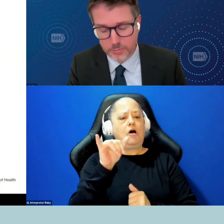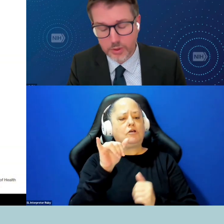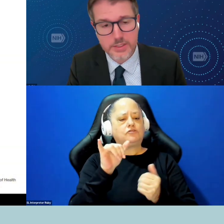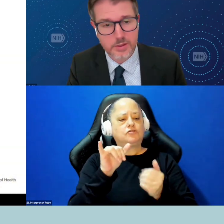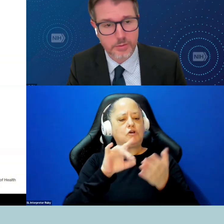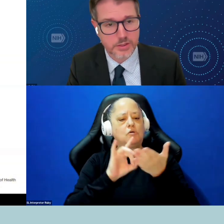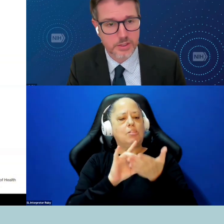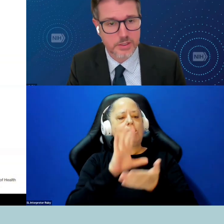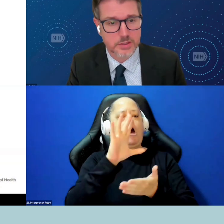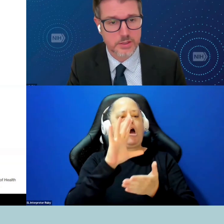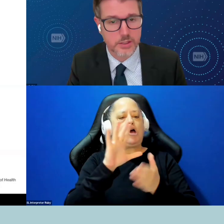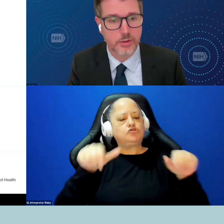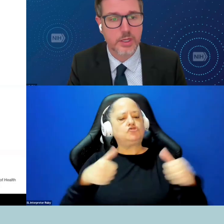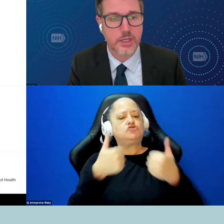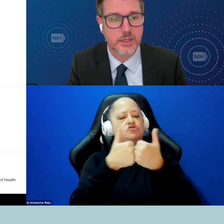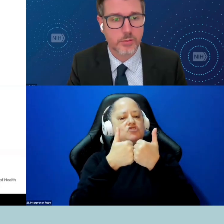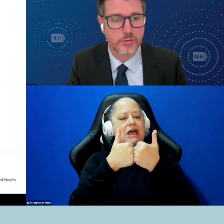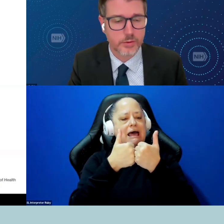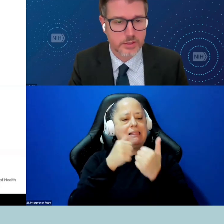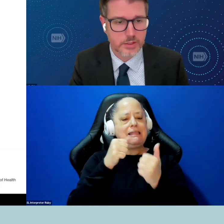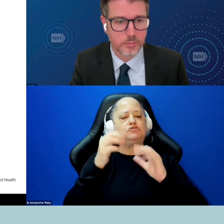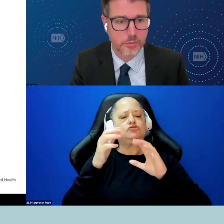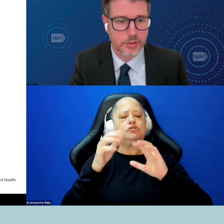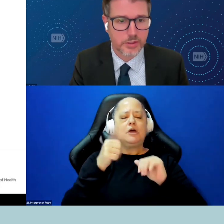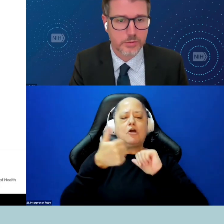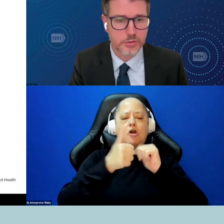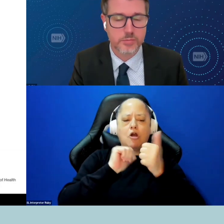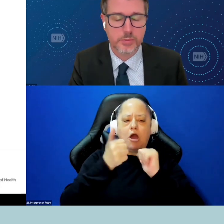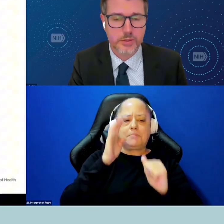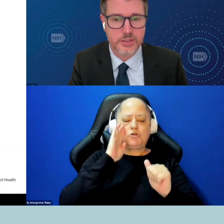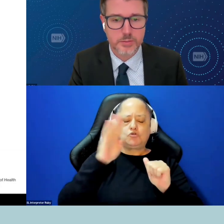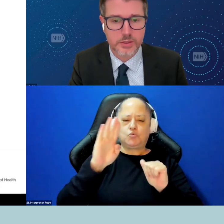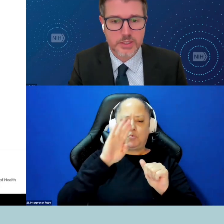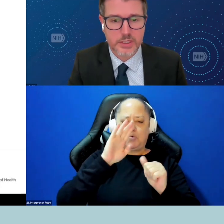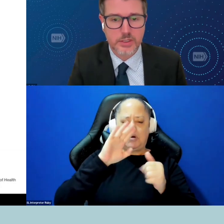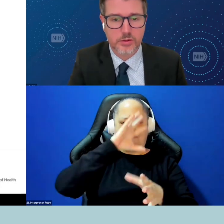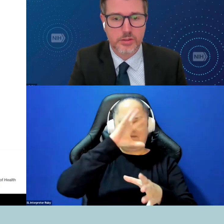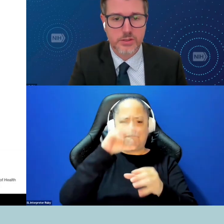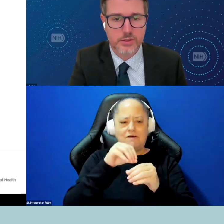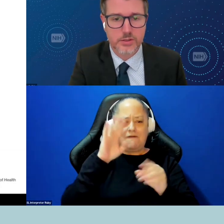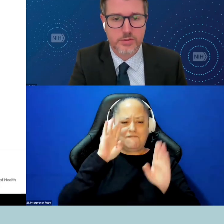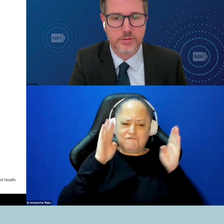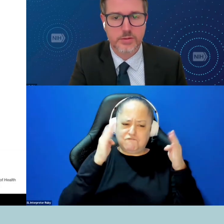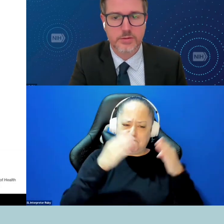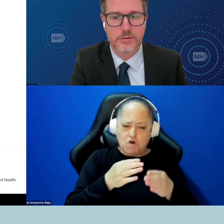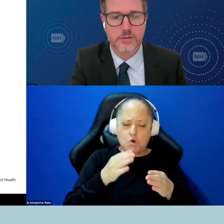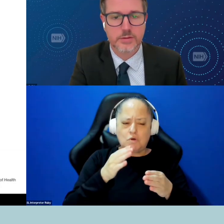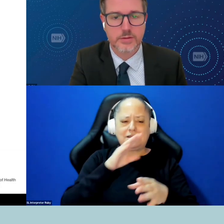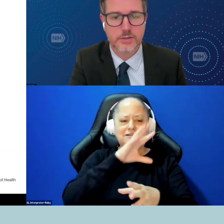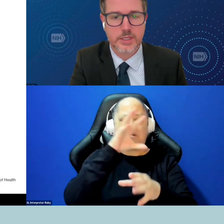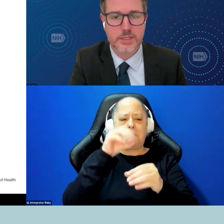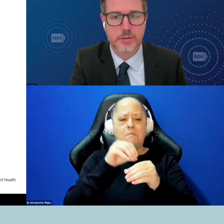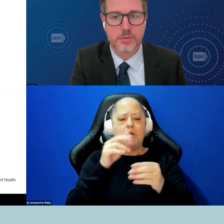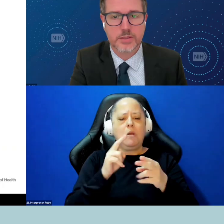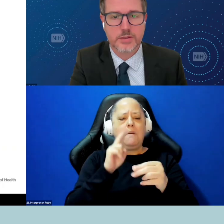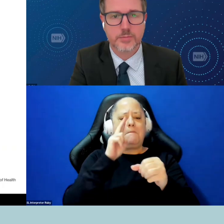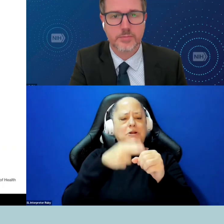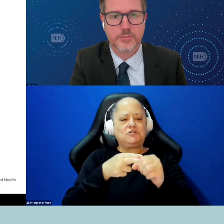or a prize competition, as it's known, that will focus on promoting inclusion of people with disabilities in clinical research. Next slide, please.